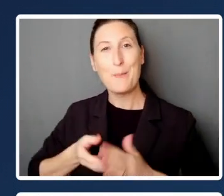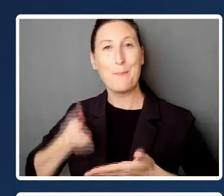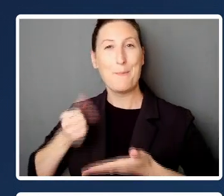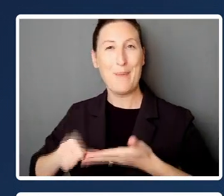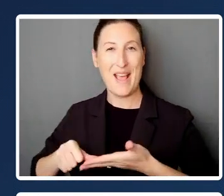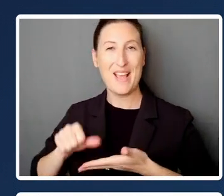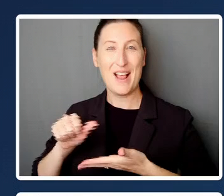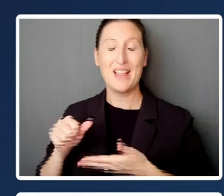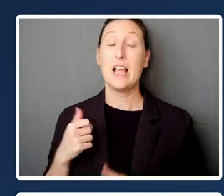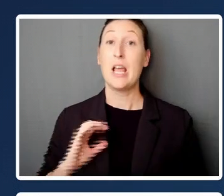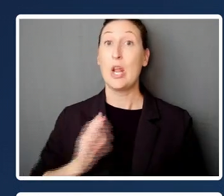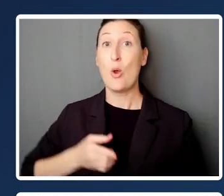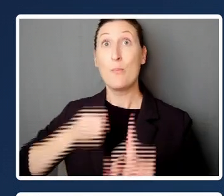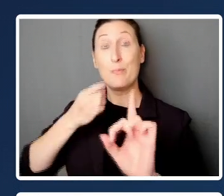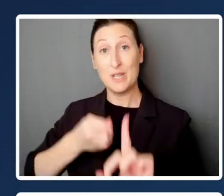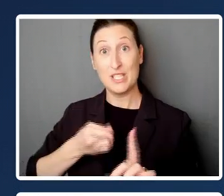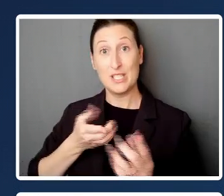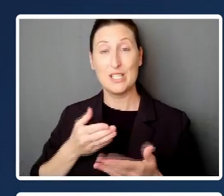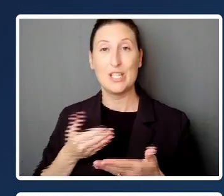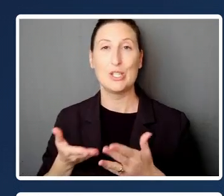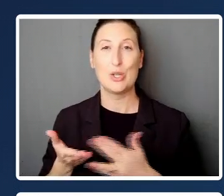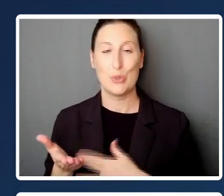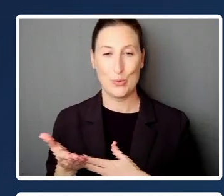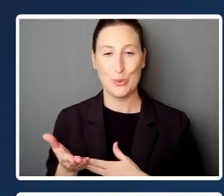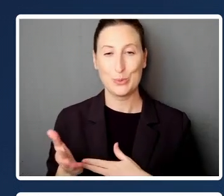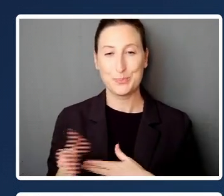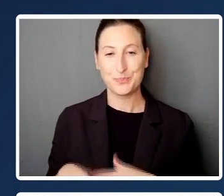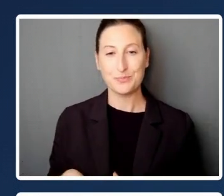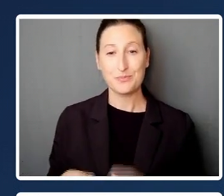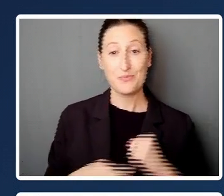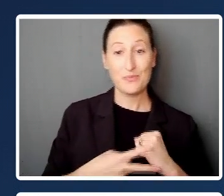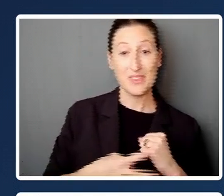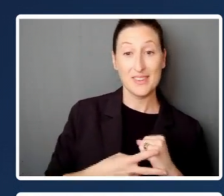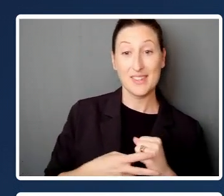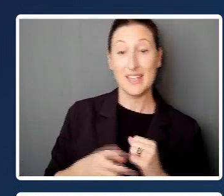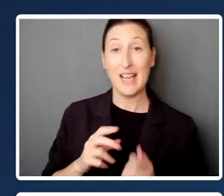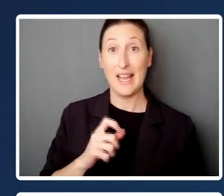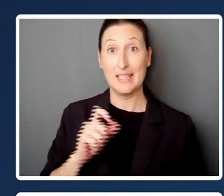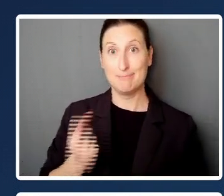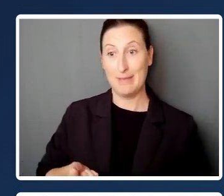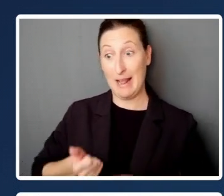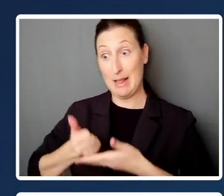of our postal and philatelic collections, the Postal Museum will educate, challenge,